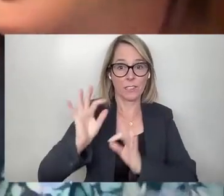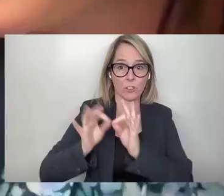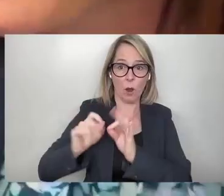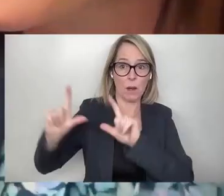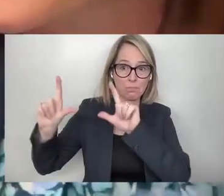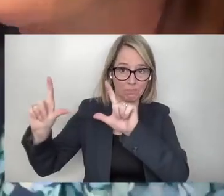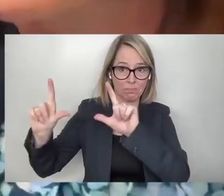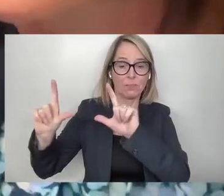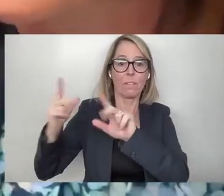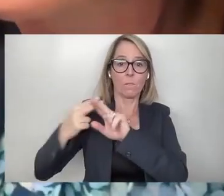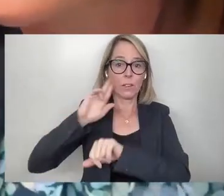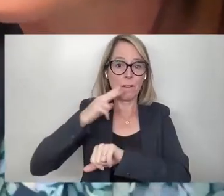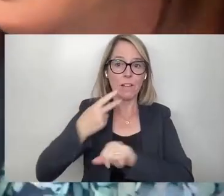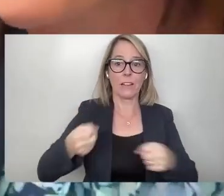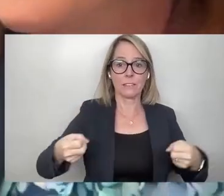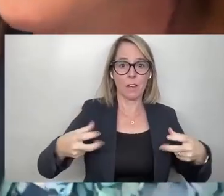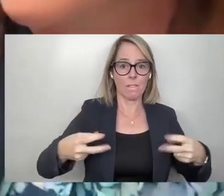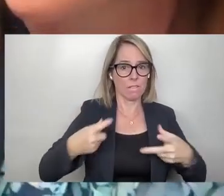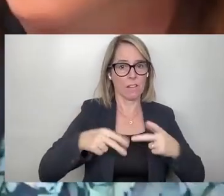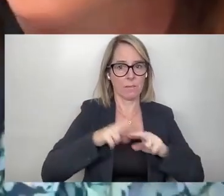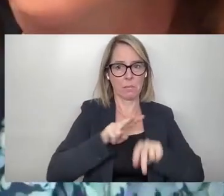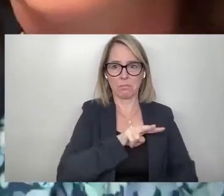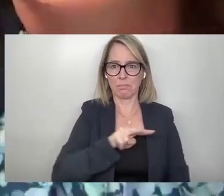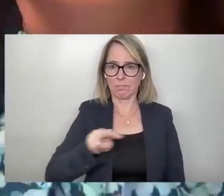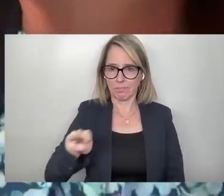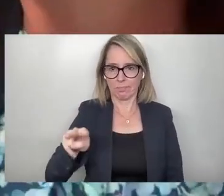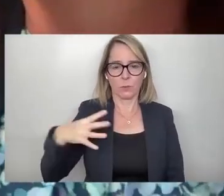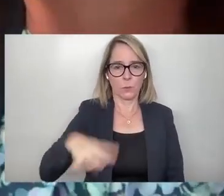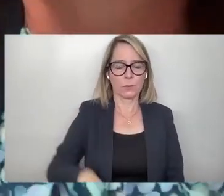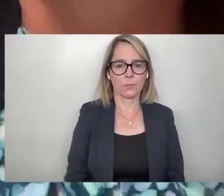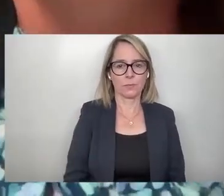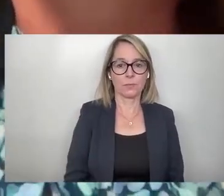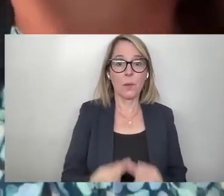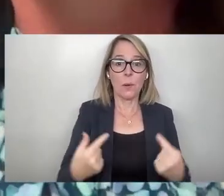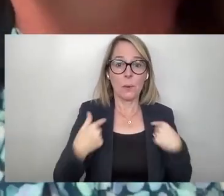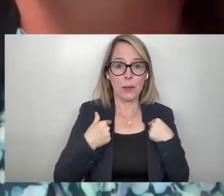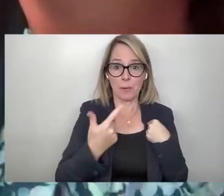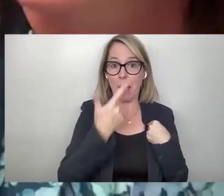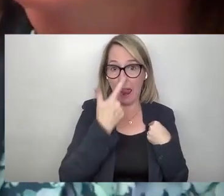and subtitles so people can read it if they want. We were really lucky to have the